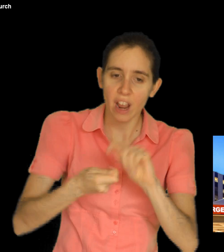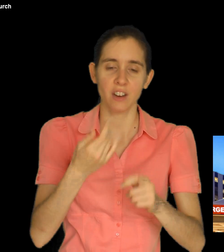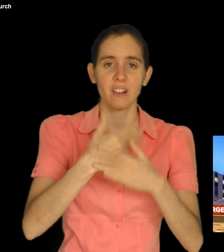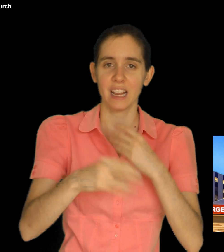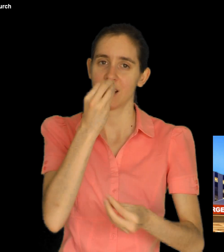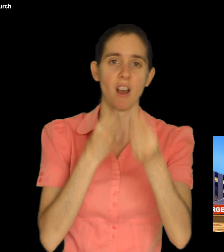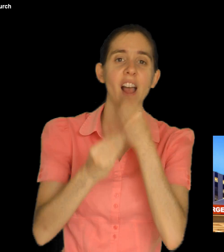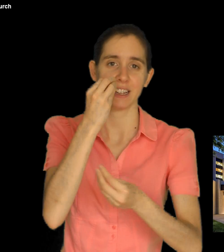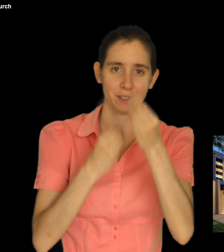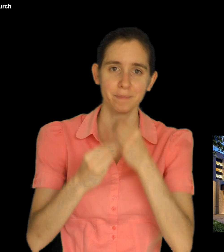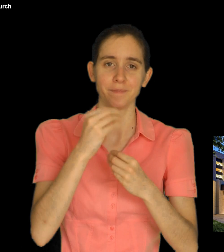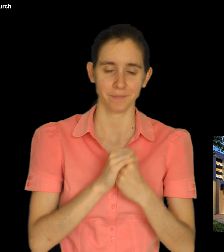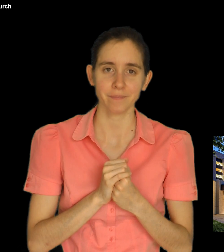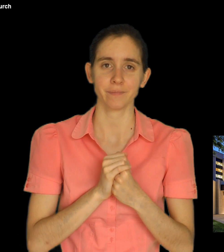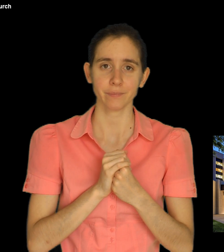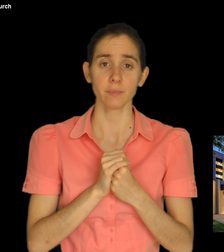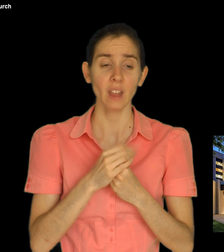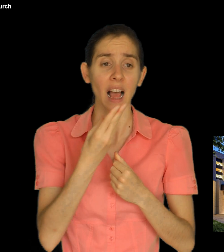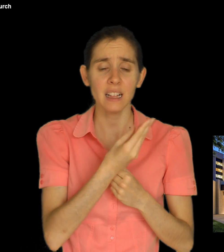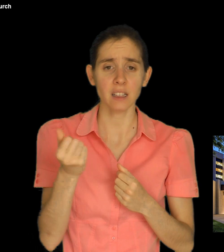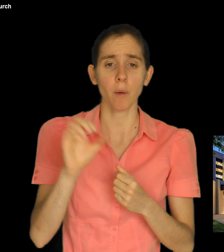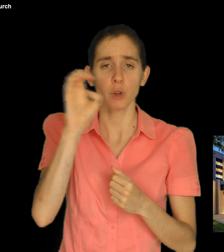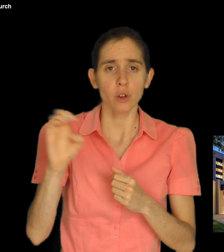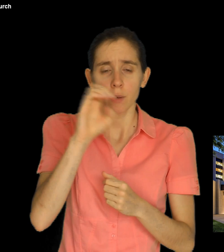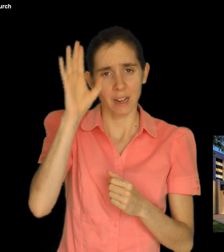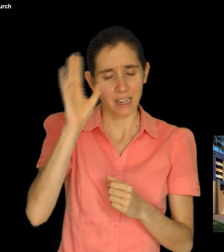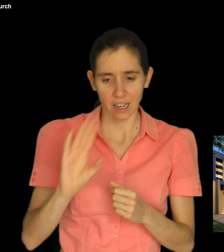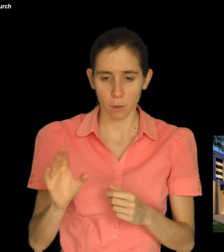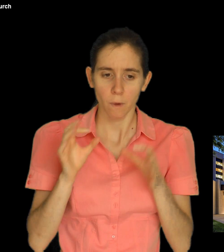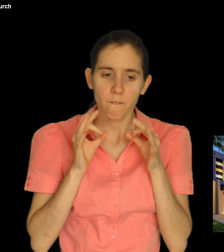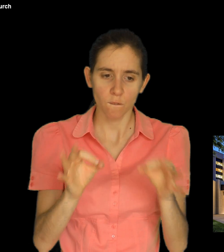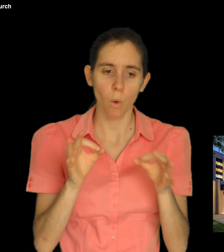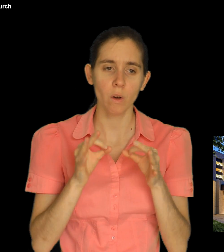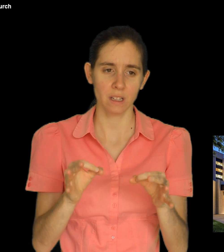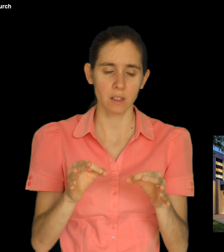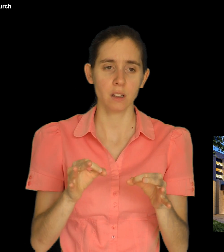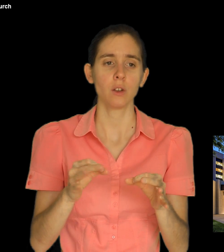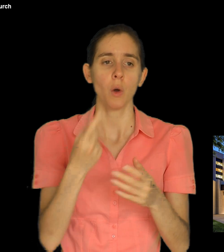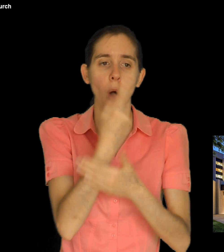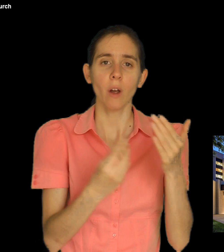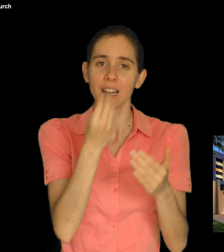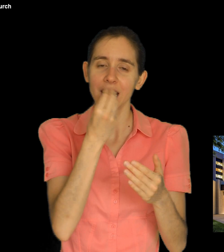practices. Some European nations were forced to subsist on plant-based foods